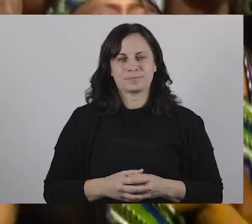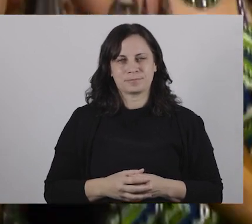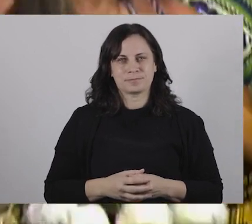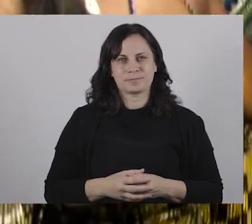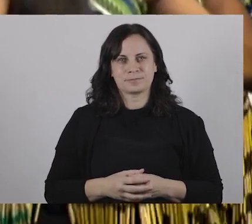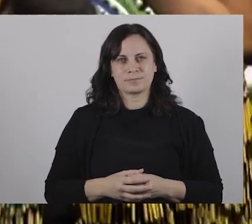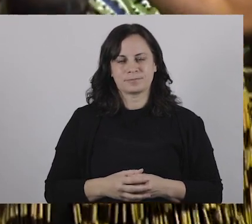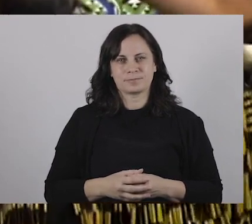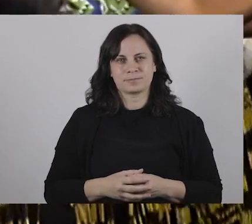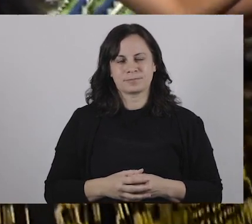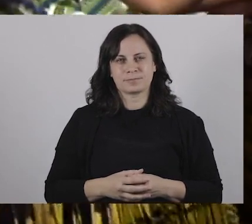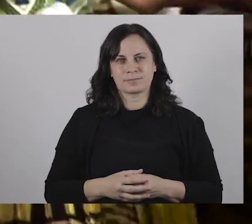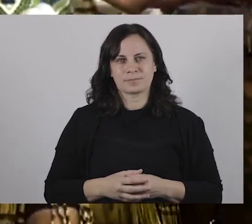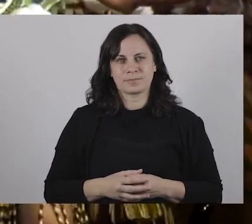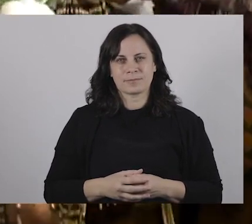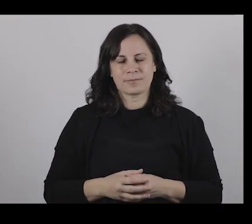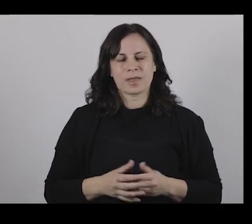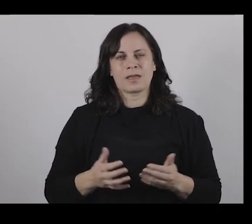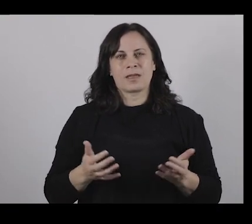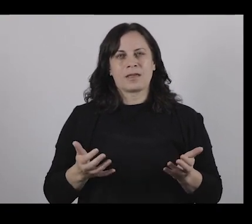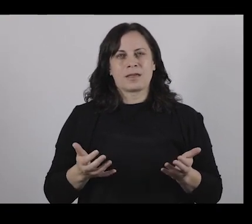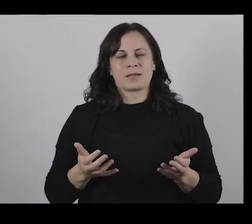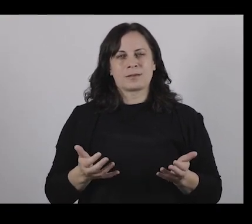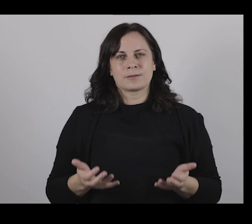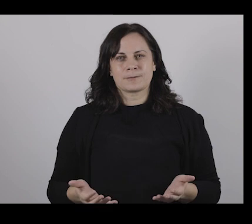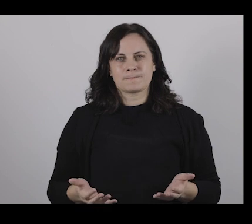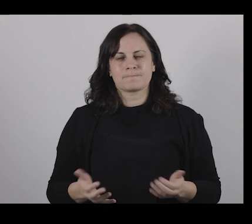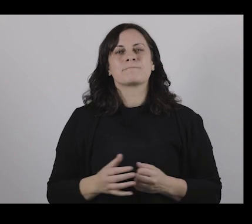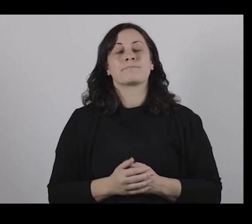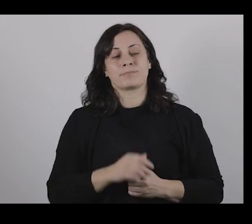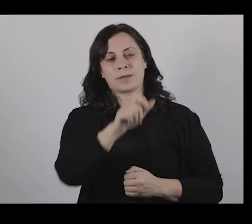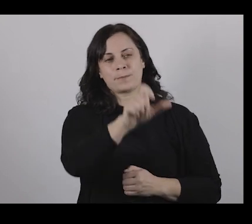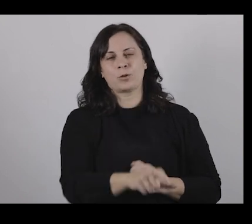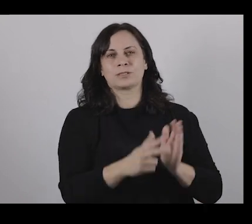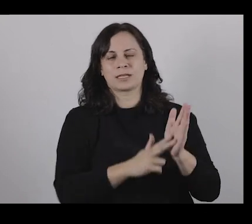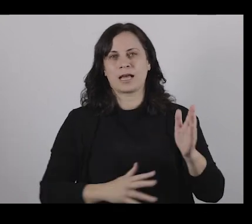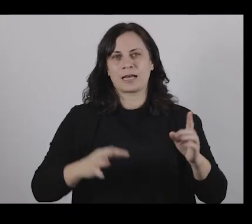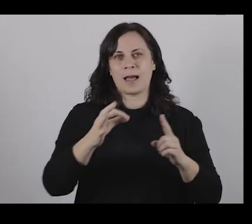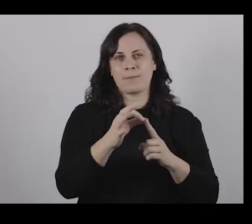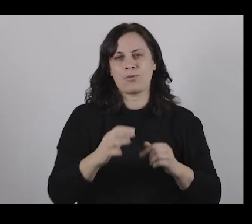And... Ngāpo and...